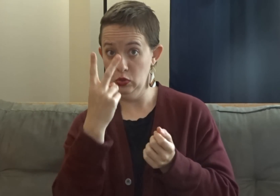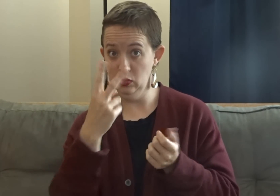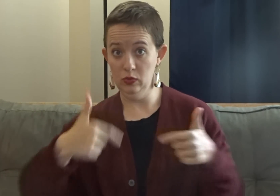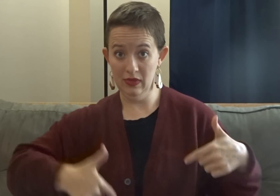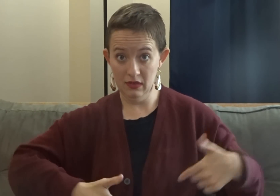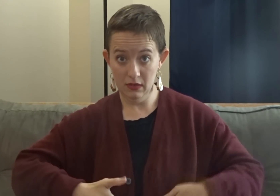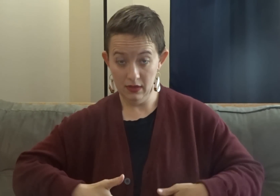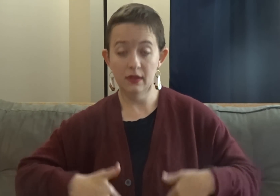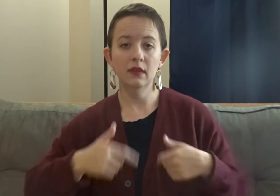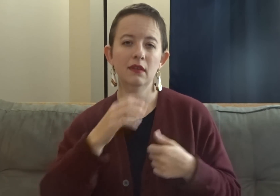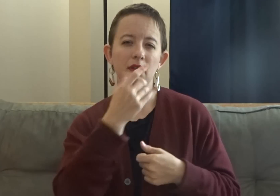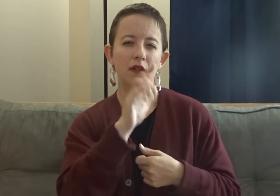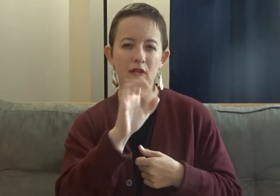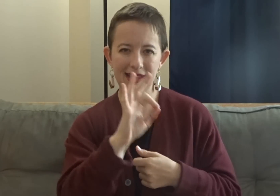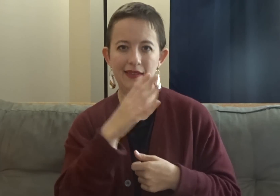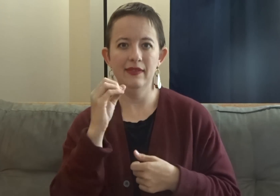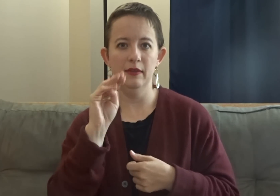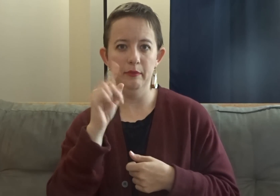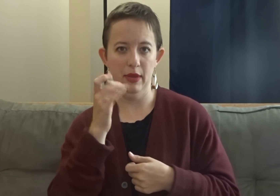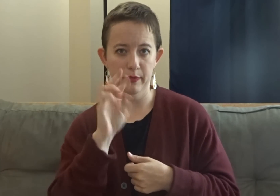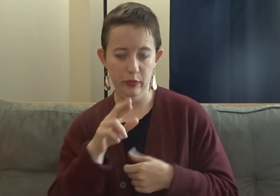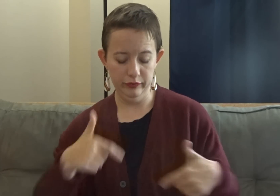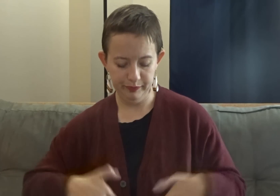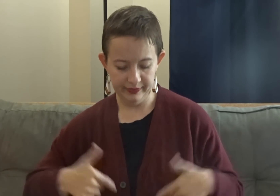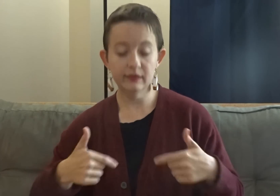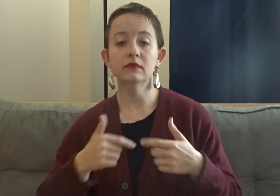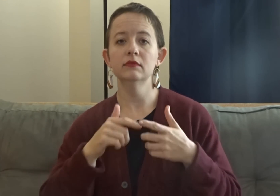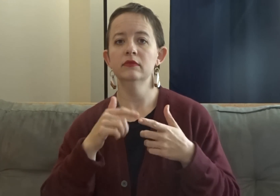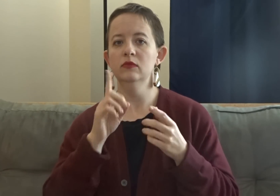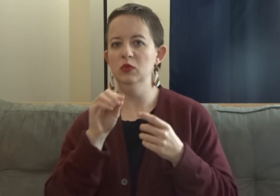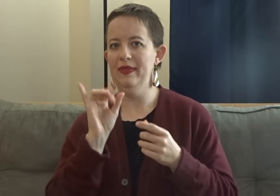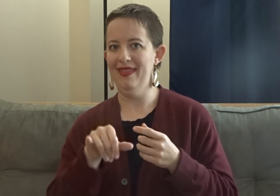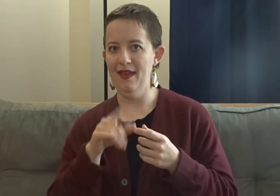So she'll be starting with two subcutaneous shots, her Gonal F and Menopur.